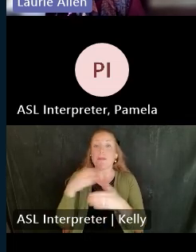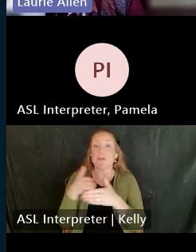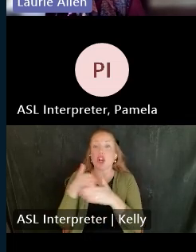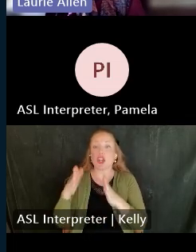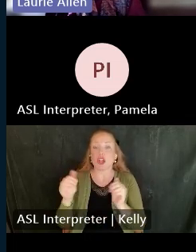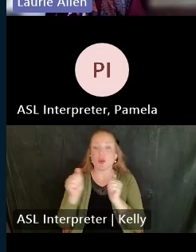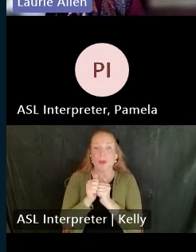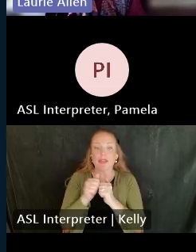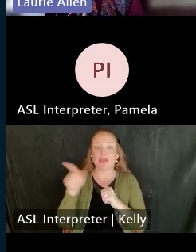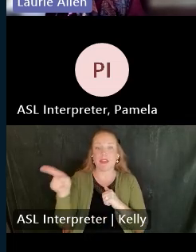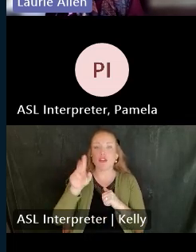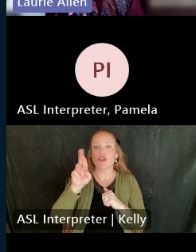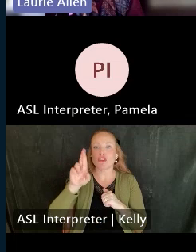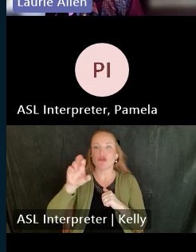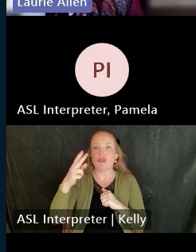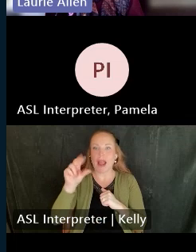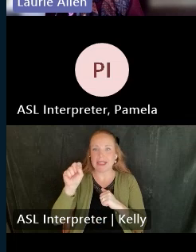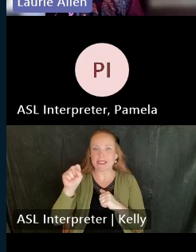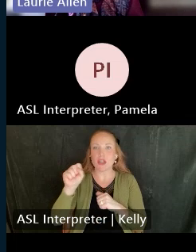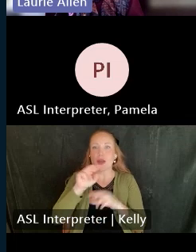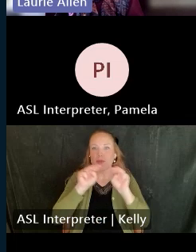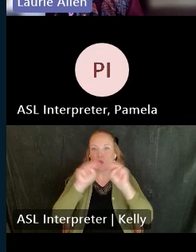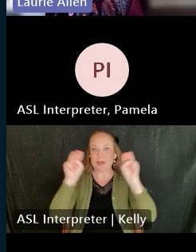which is a museum in Amsterdam that has over a million pieces of artwork.